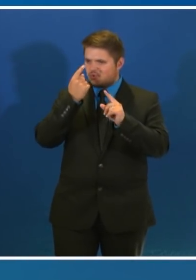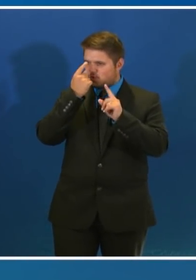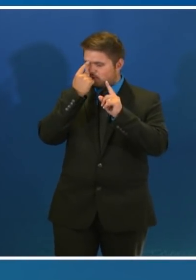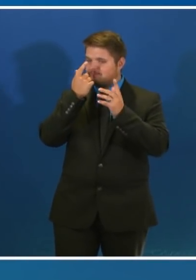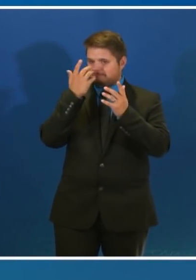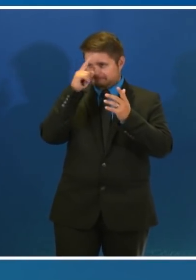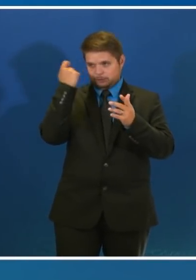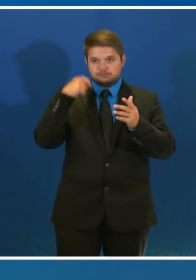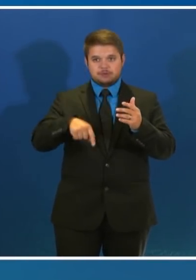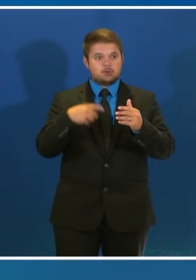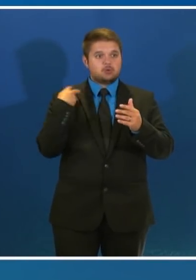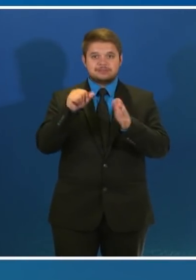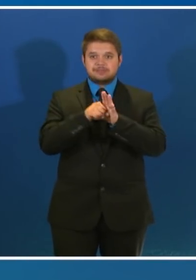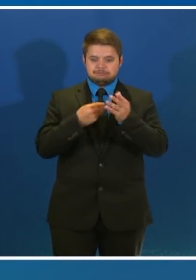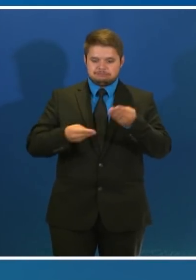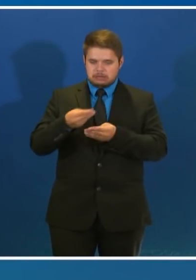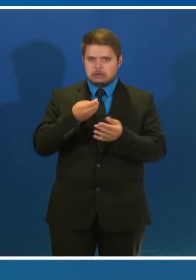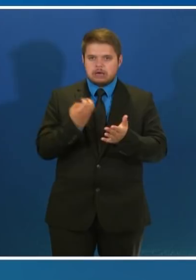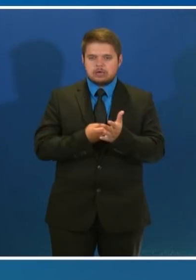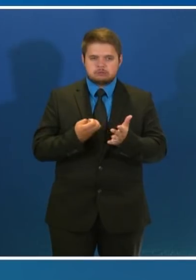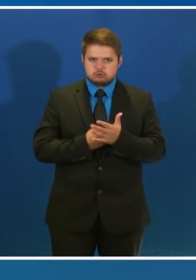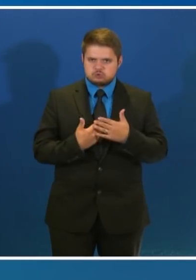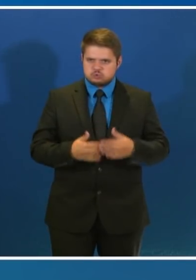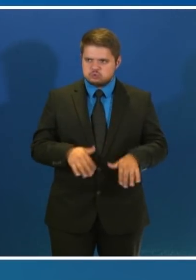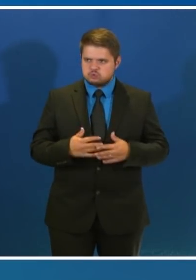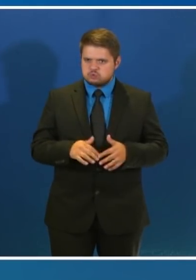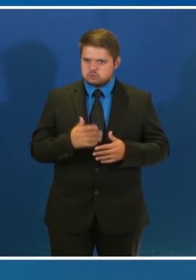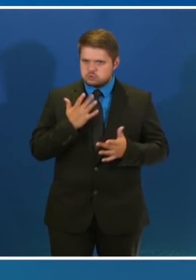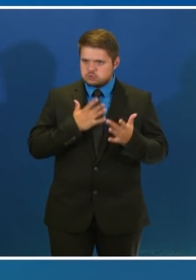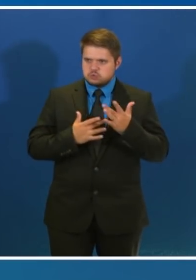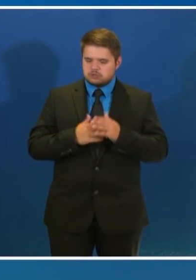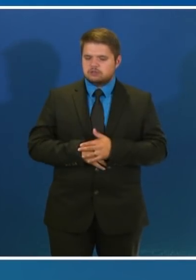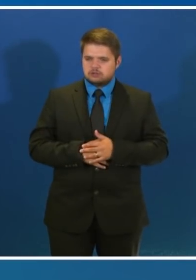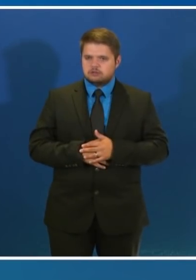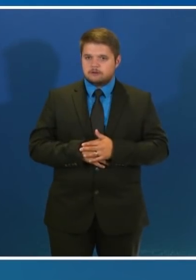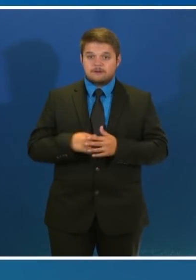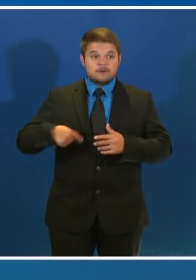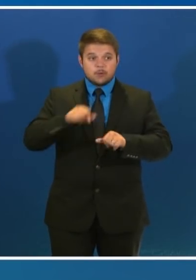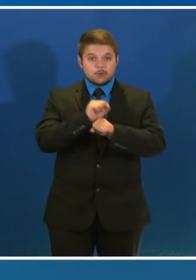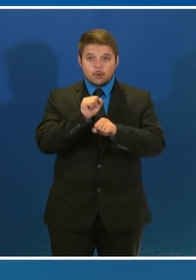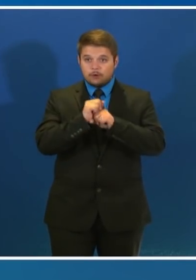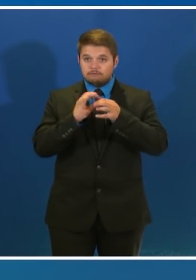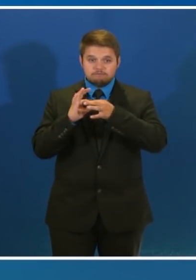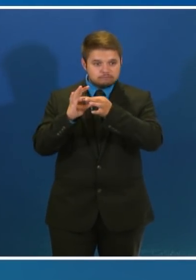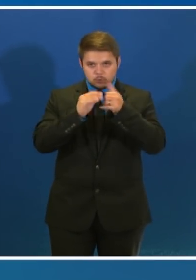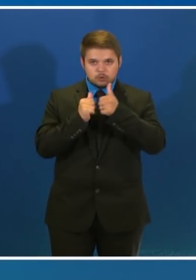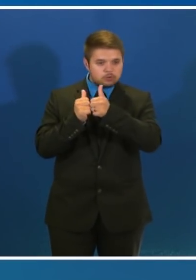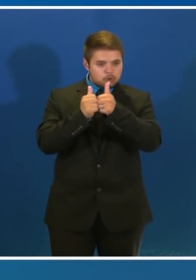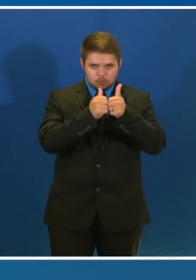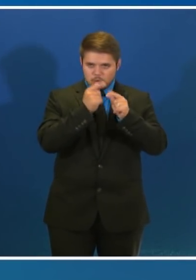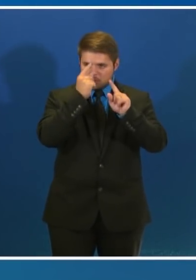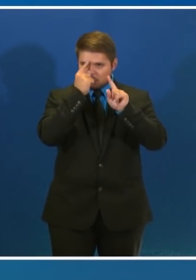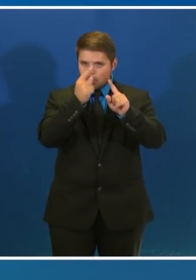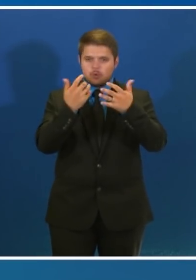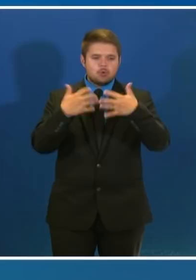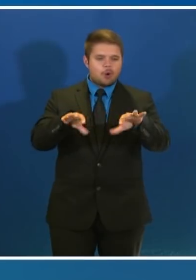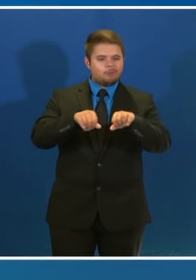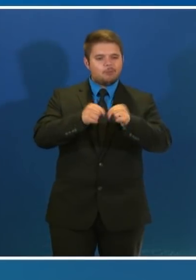of the virus and remember to keep your gathering small, 5 or fewer. Mask up and keep your physical